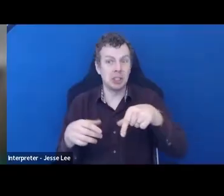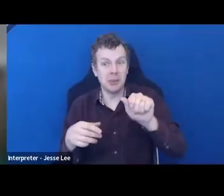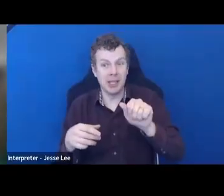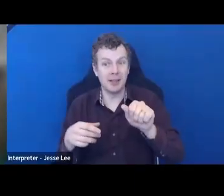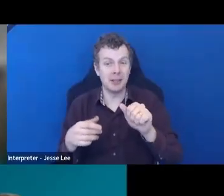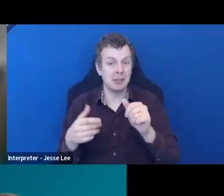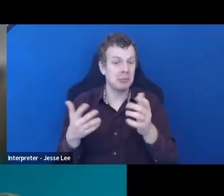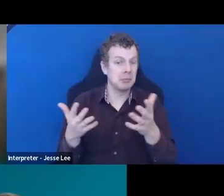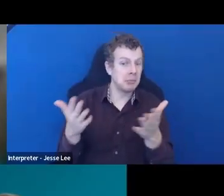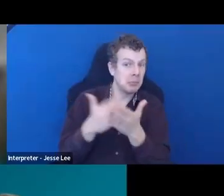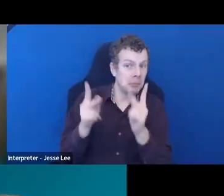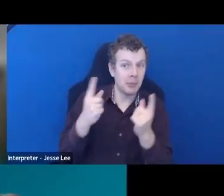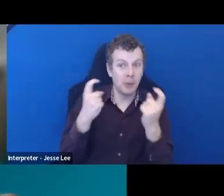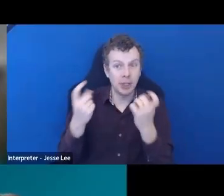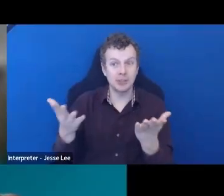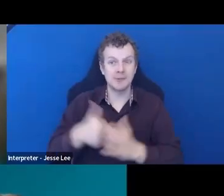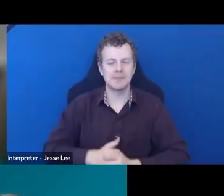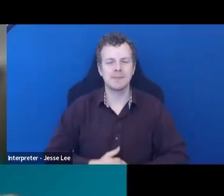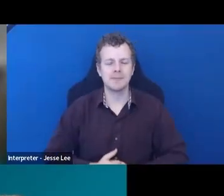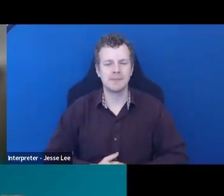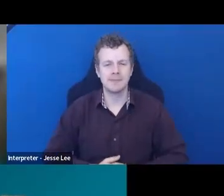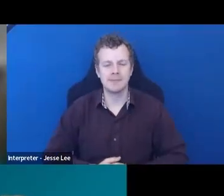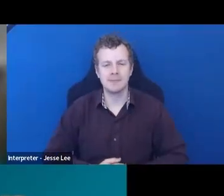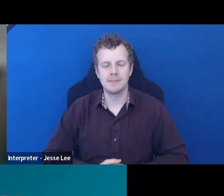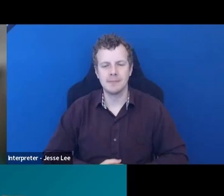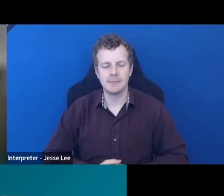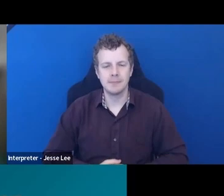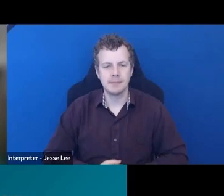Anyone wants to turn their camera on?